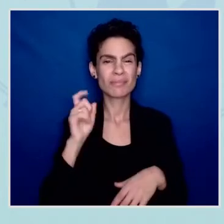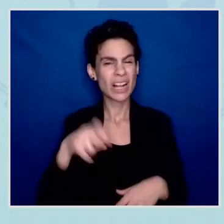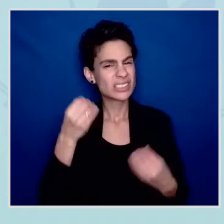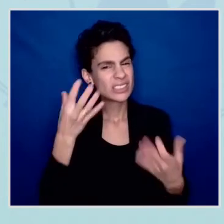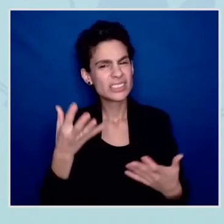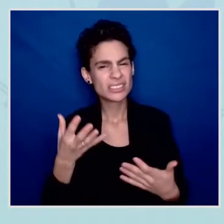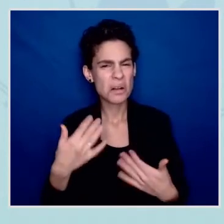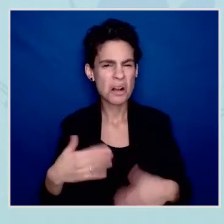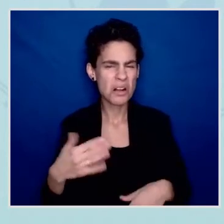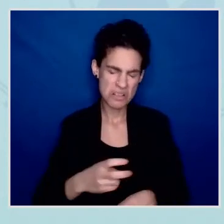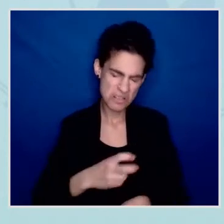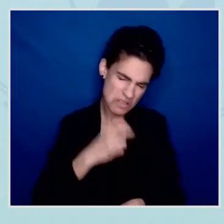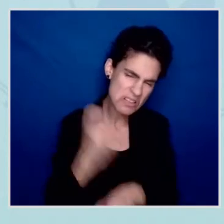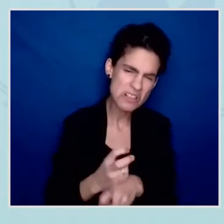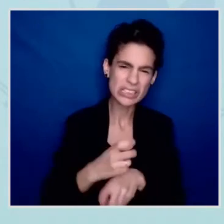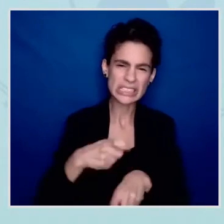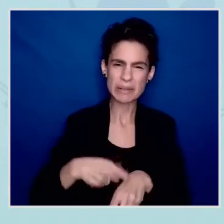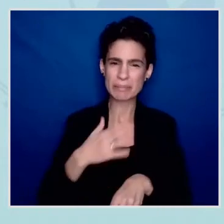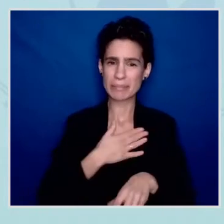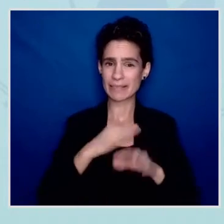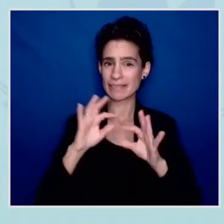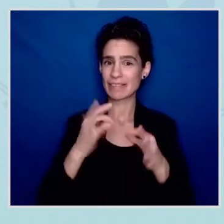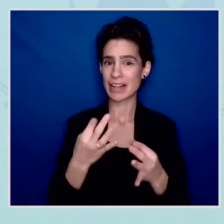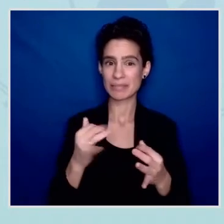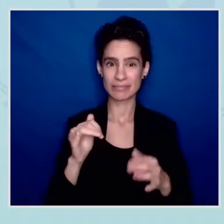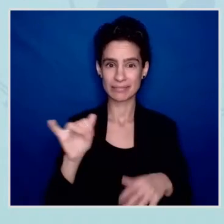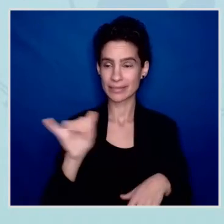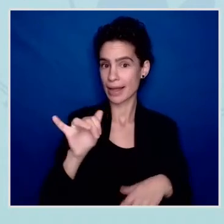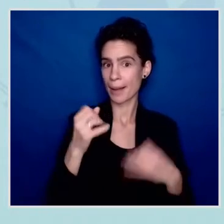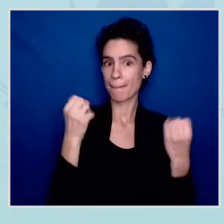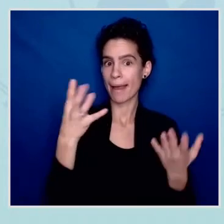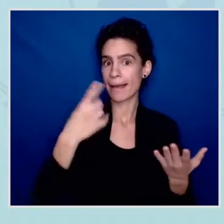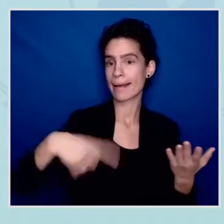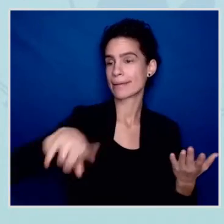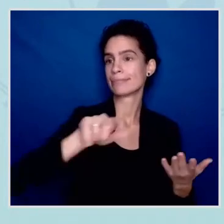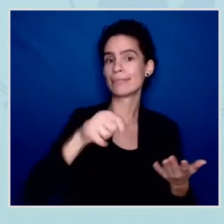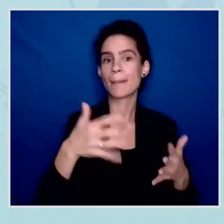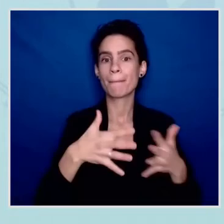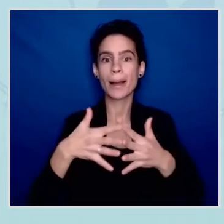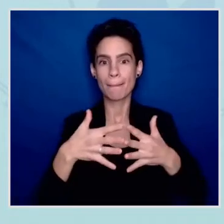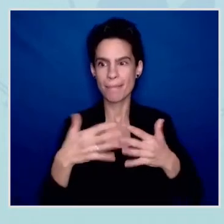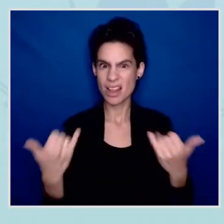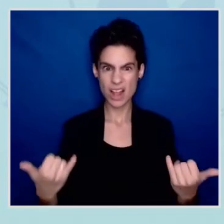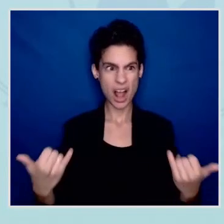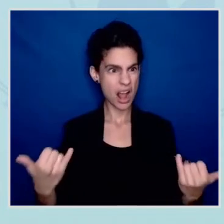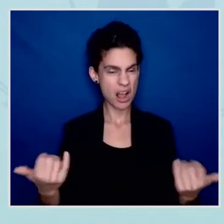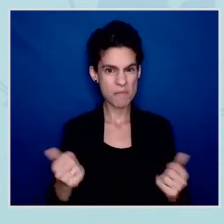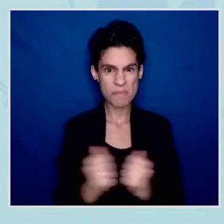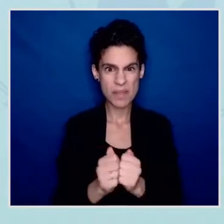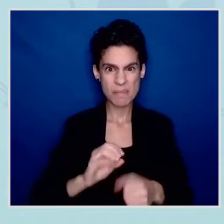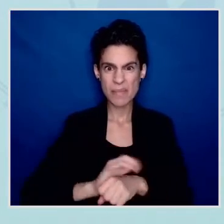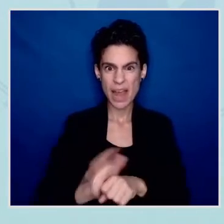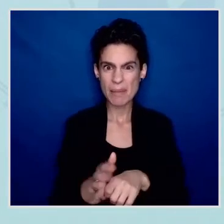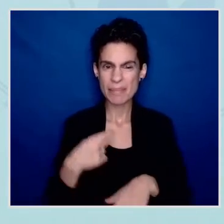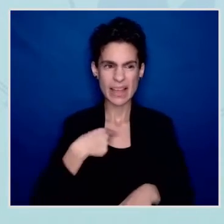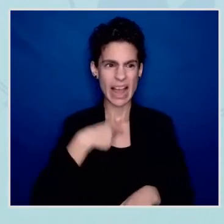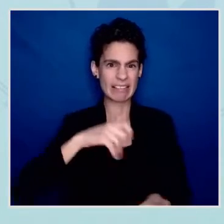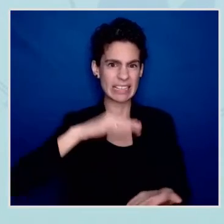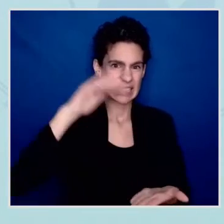RETIREMENT IN HIS MID-50s. I HAVE TO TELL YOU IT WAS A